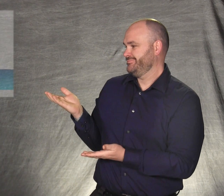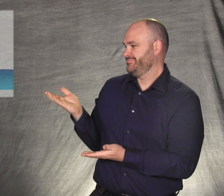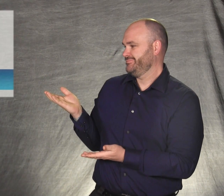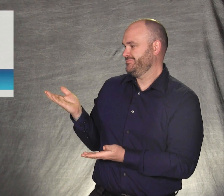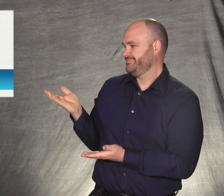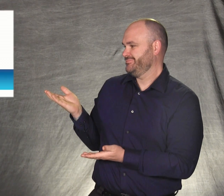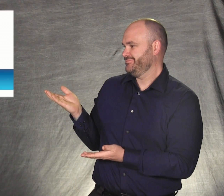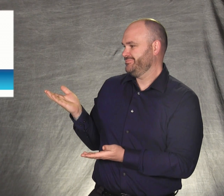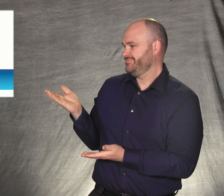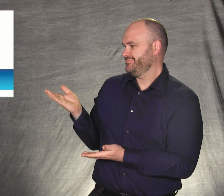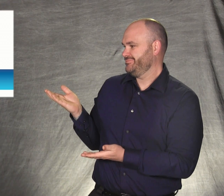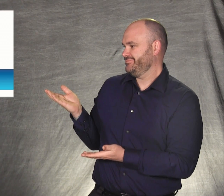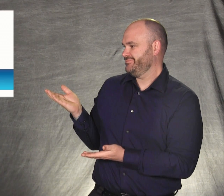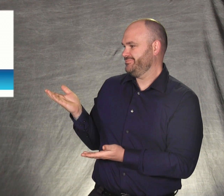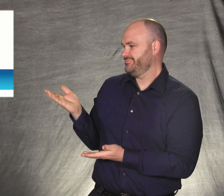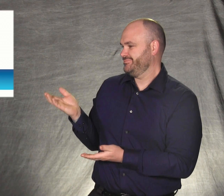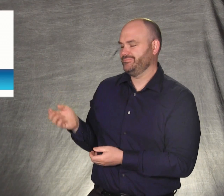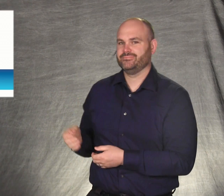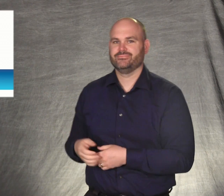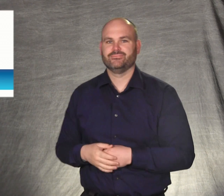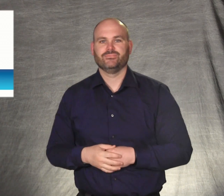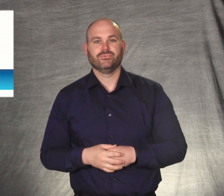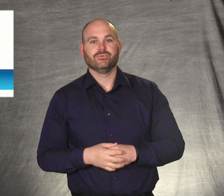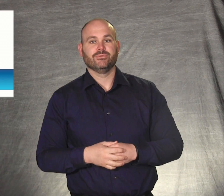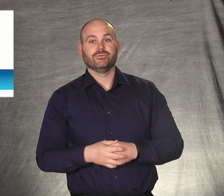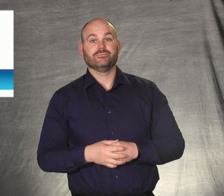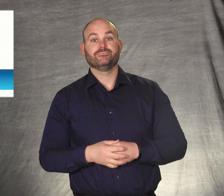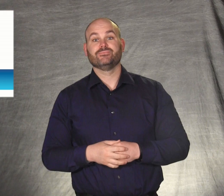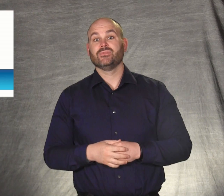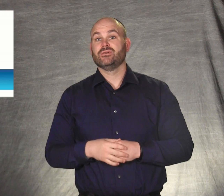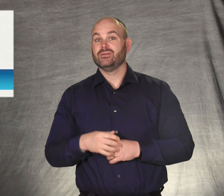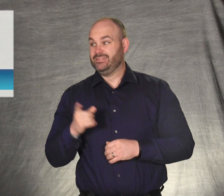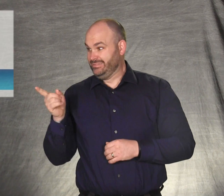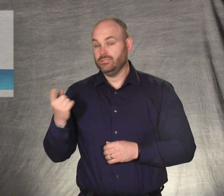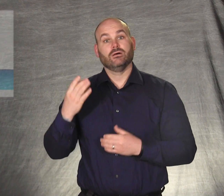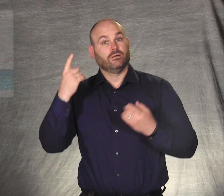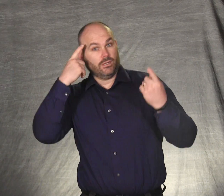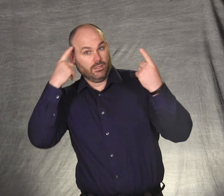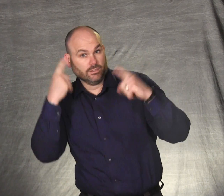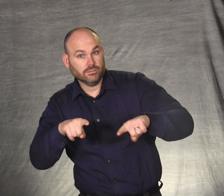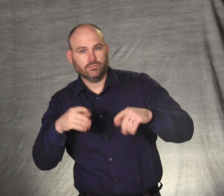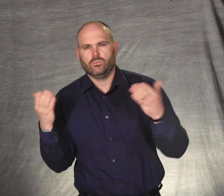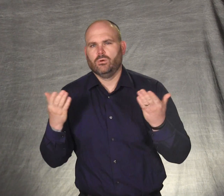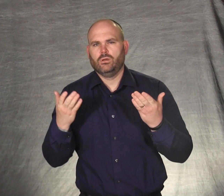Senator Chuck Wiger who agreed to include this